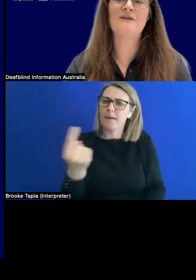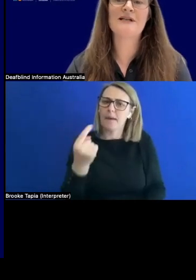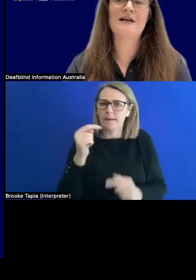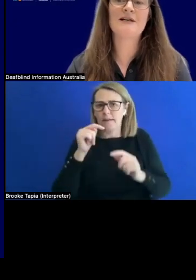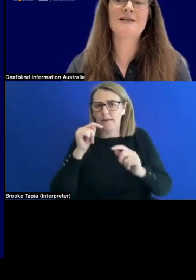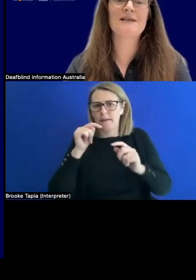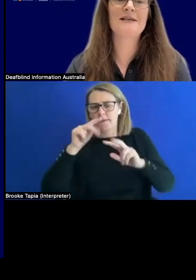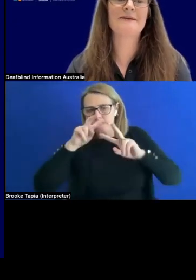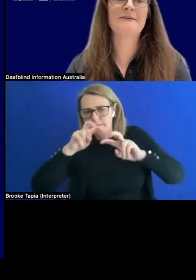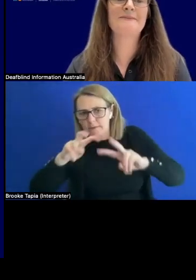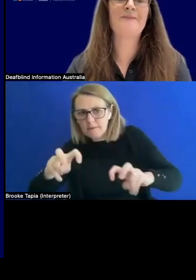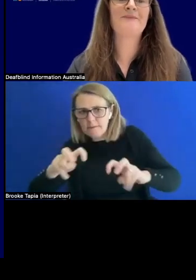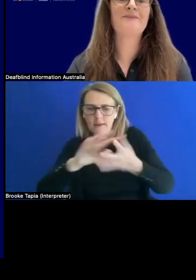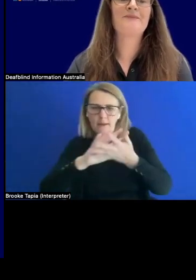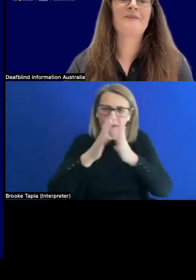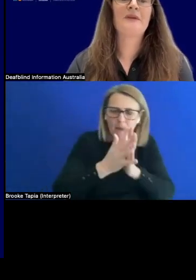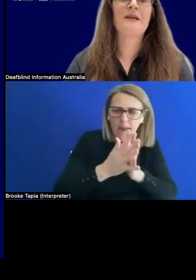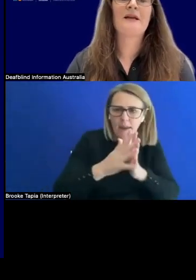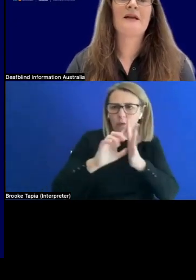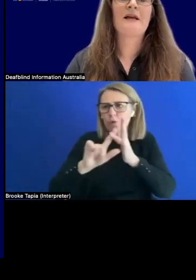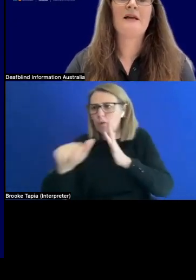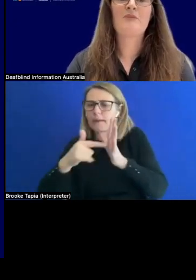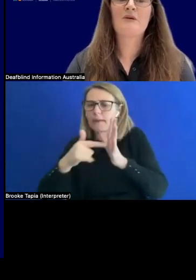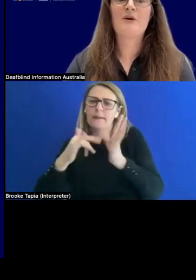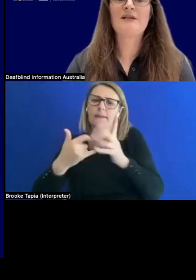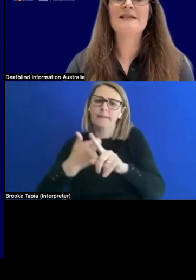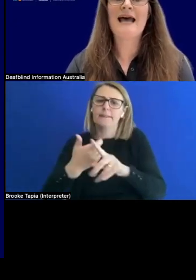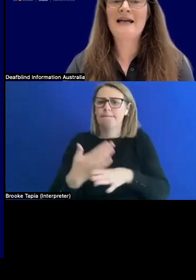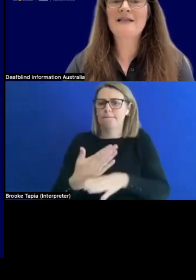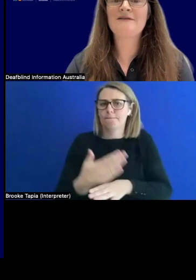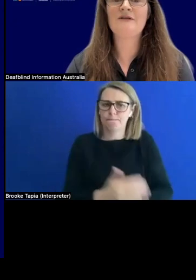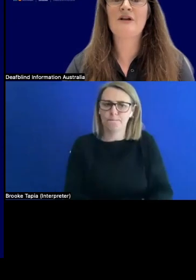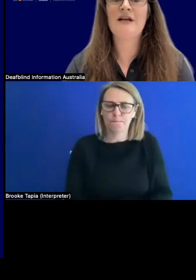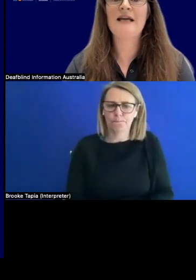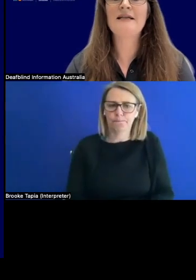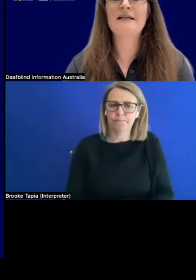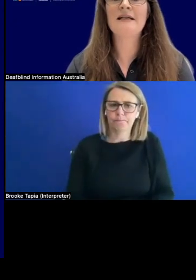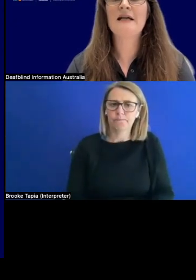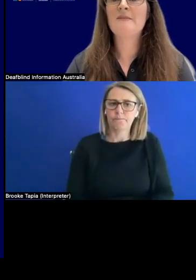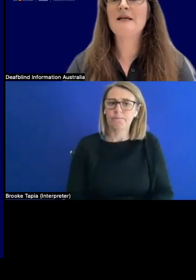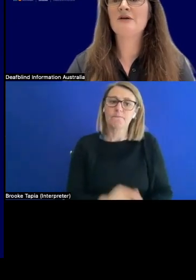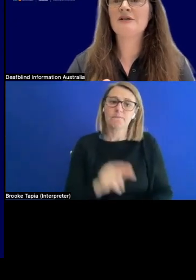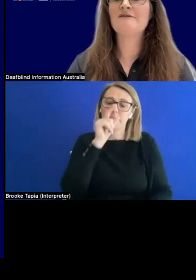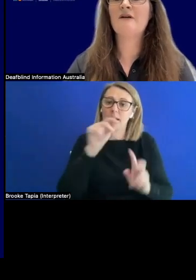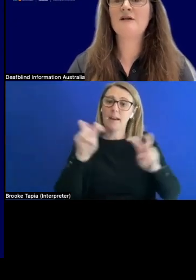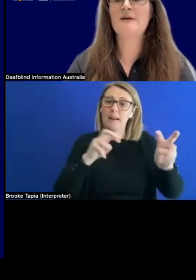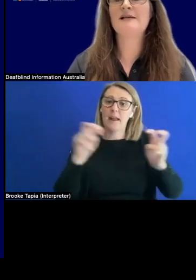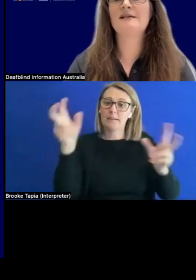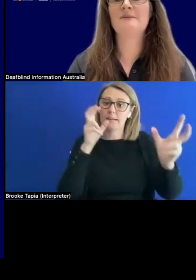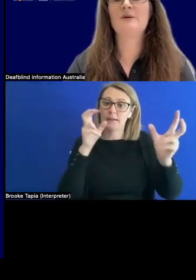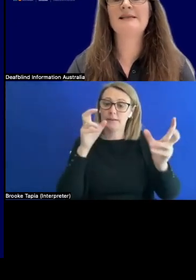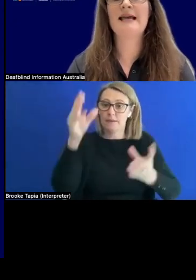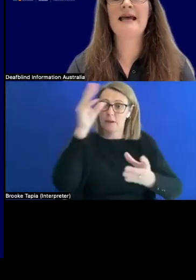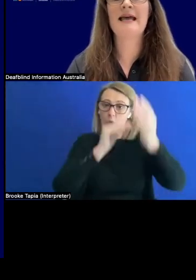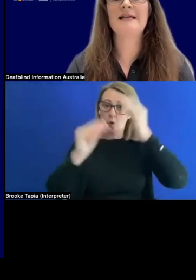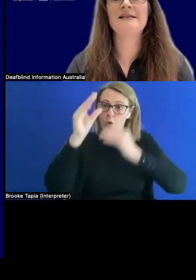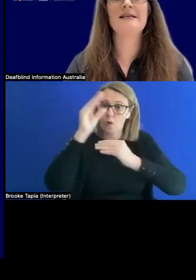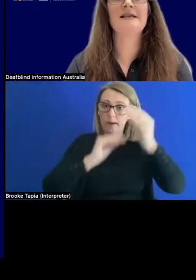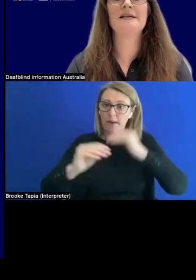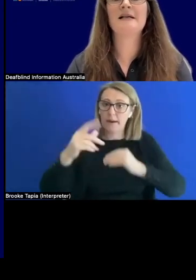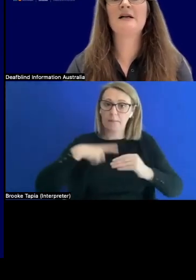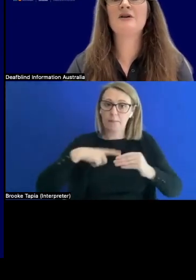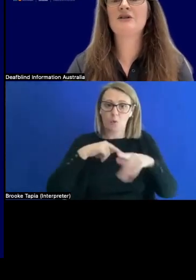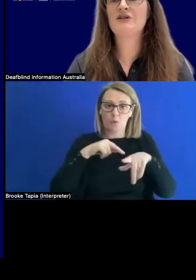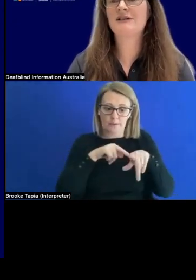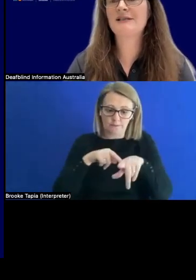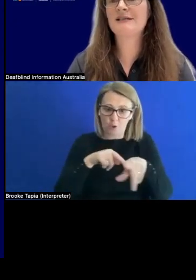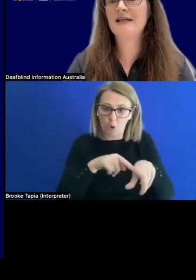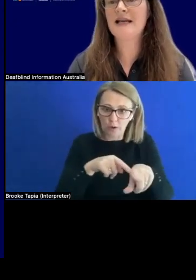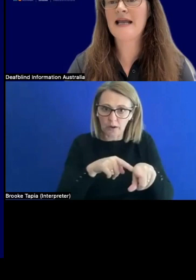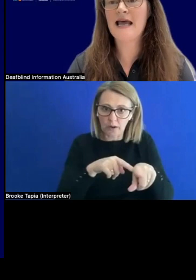a task. It promotes active learning because following someone’s hands is a conscious and